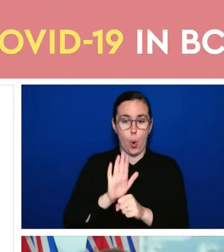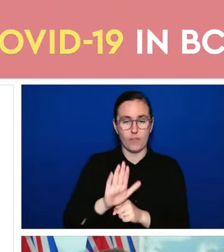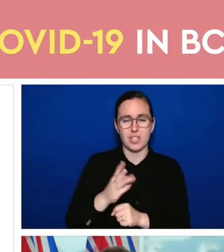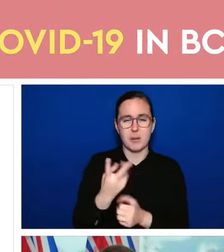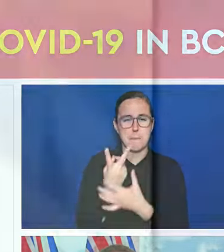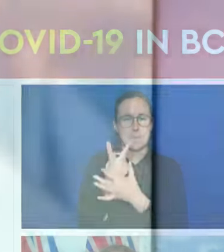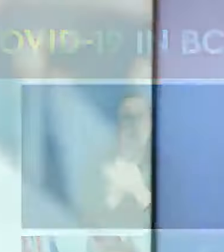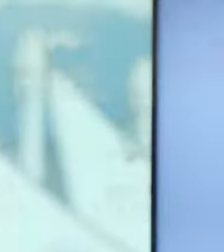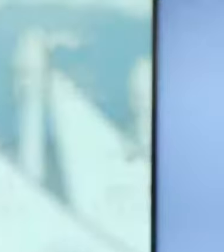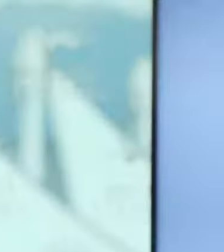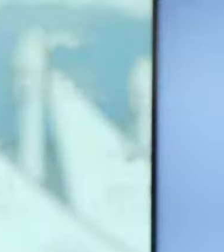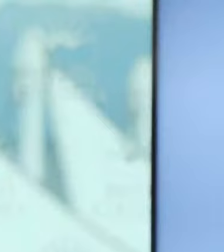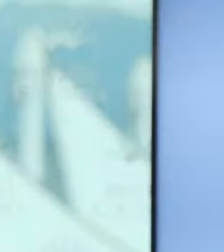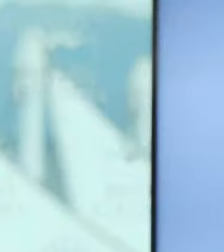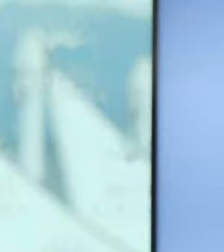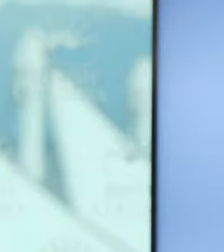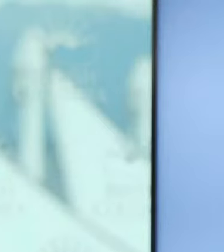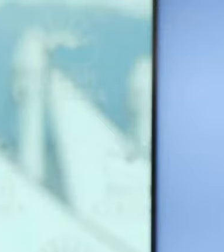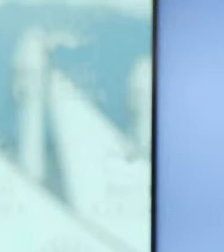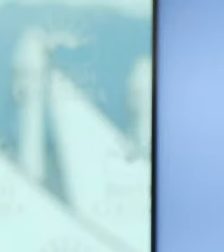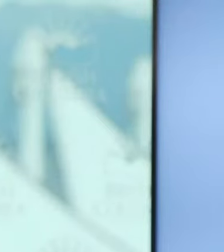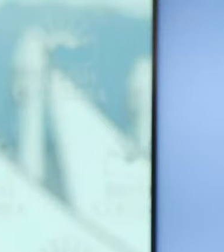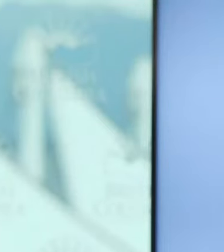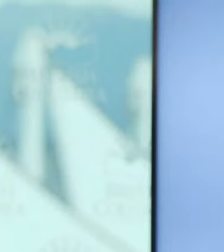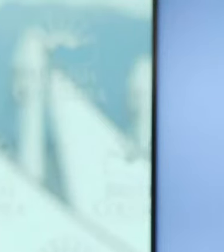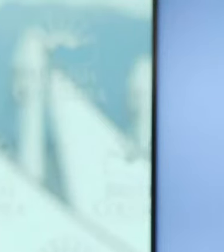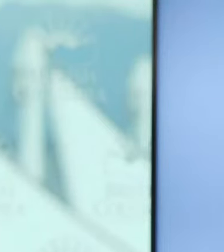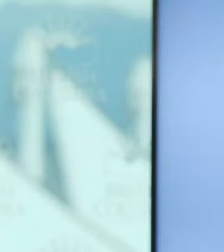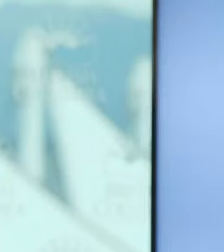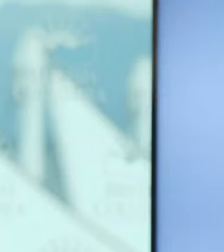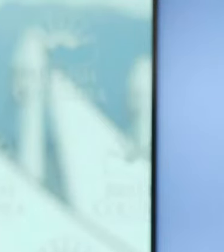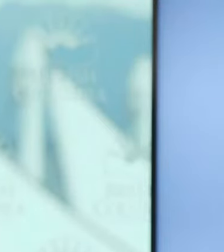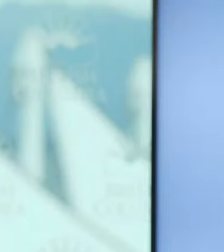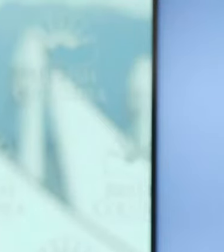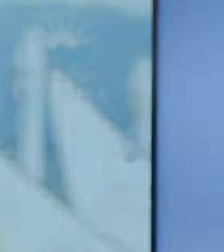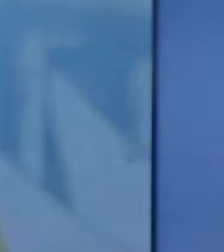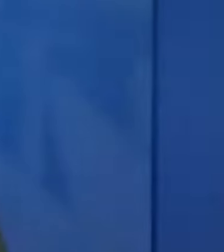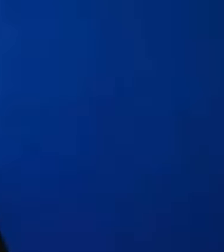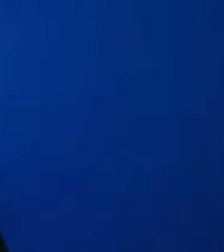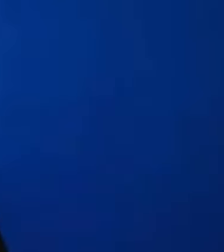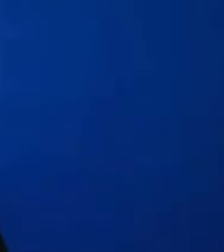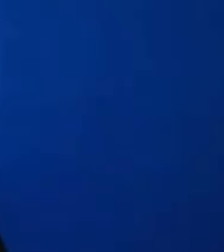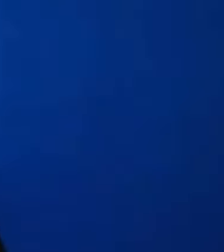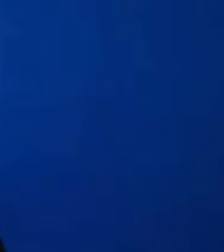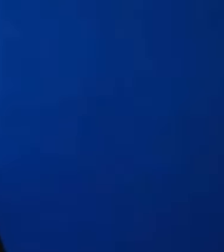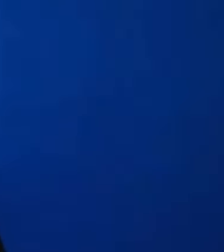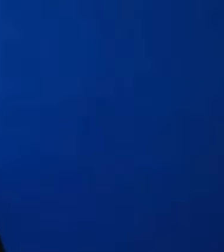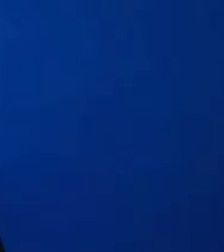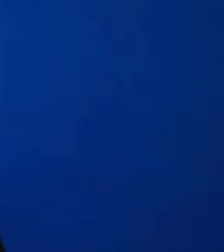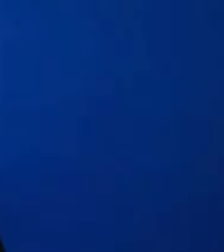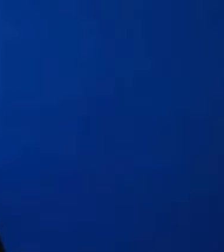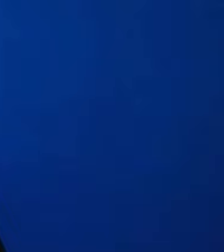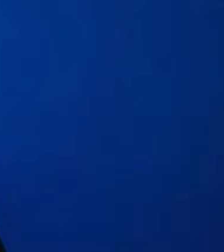that we can take because it's not just the backseat. As exceptional as the development